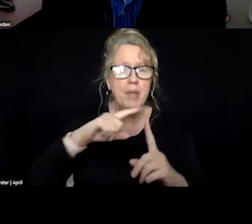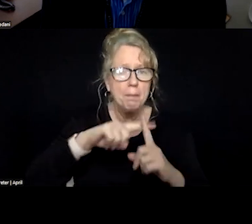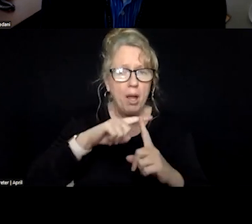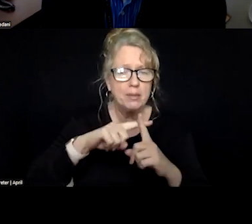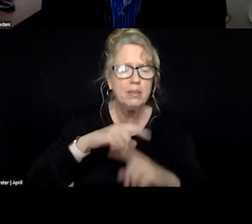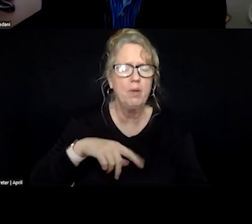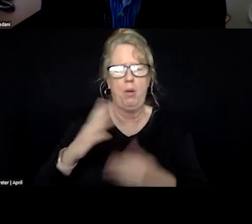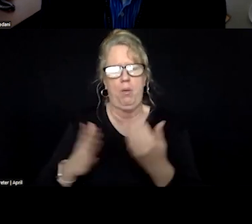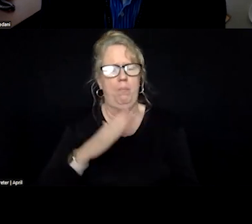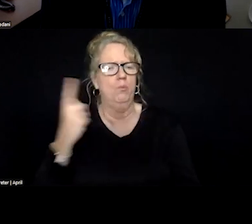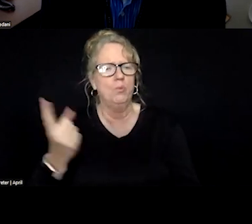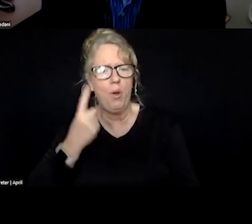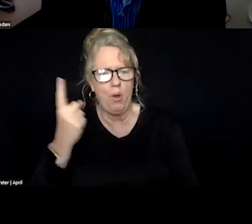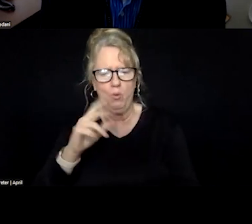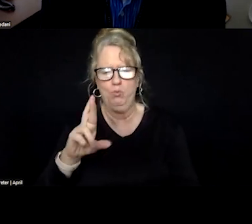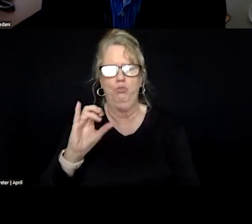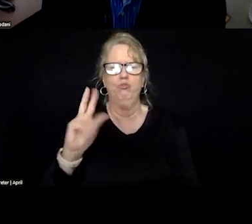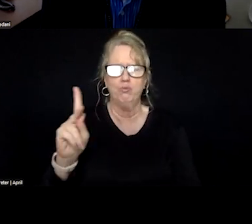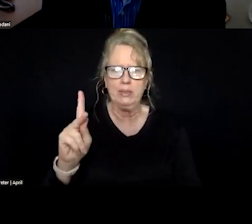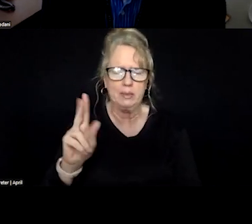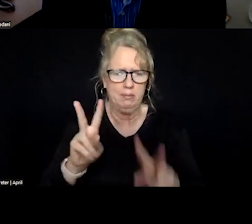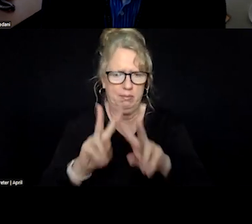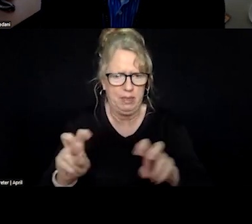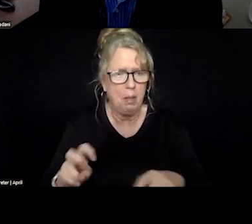THE TIME WE WERE DOING RISK ASSESSMENTS. THAT IS REALLY GOOD.